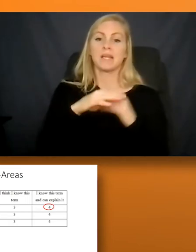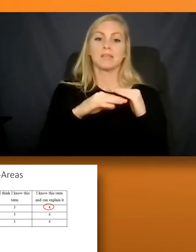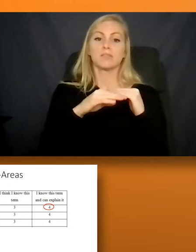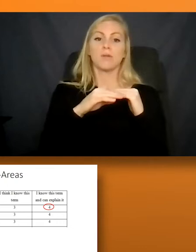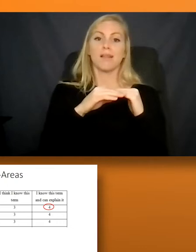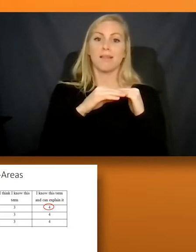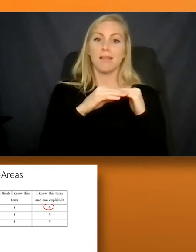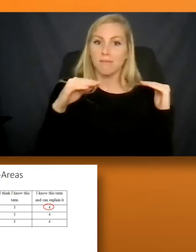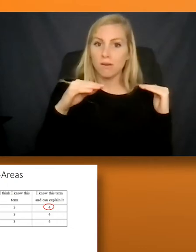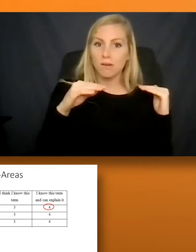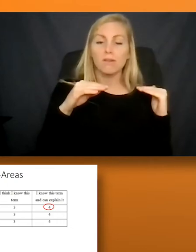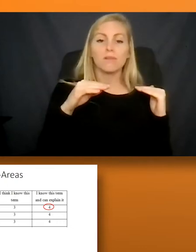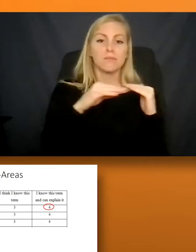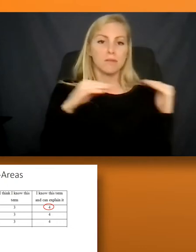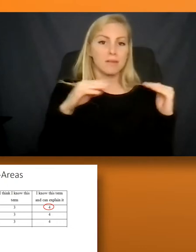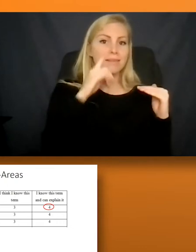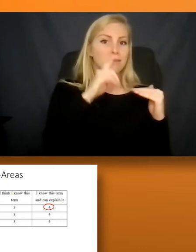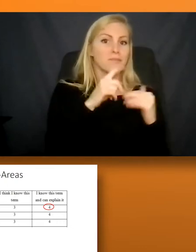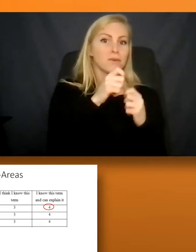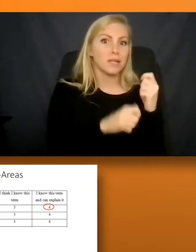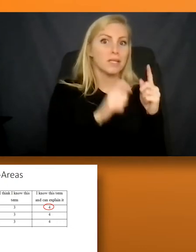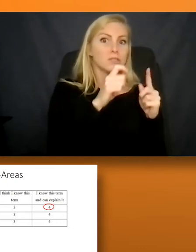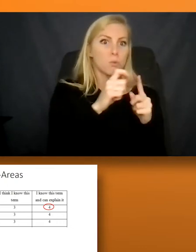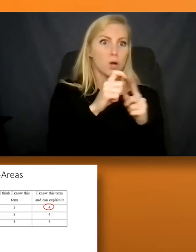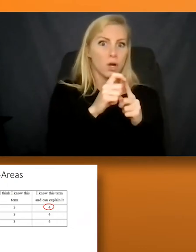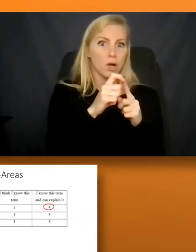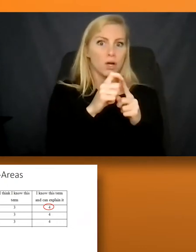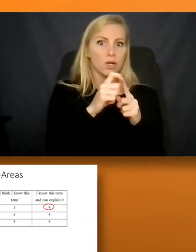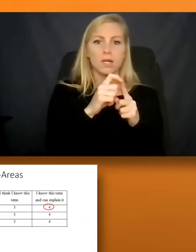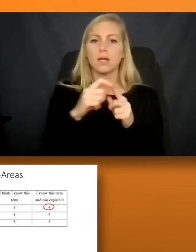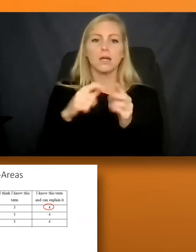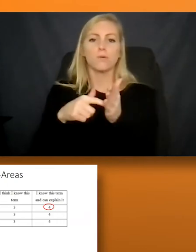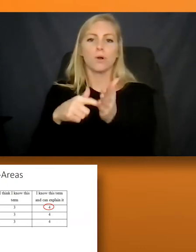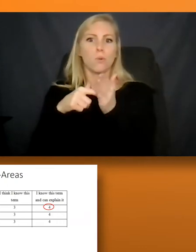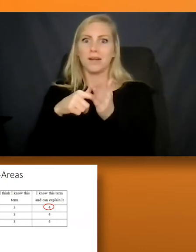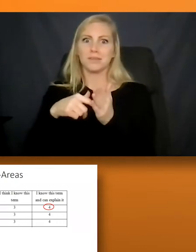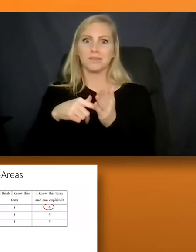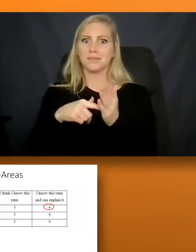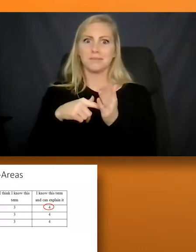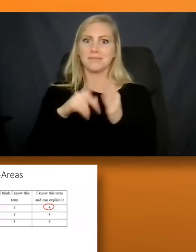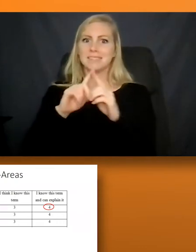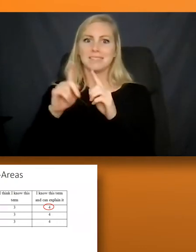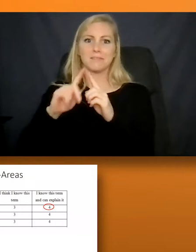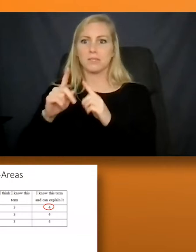kind of the depth of understanding of those words, gets a lot more intense as we go into the content areas.